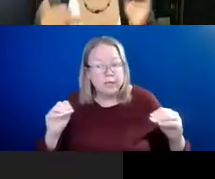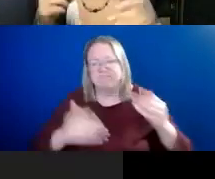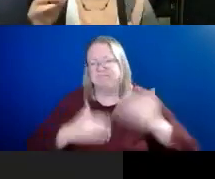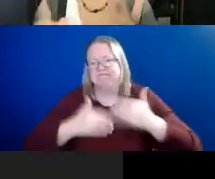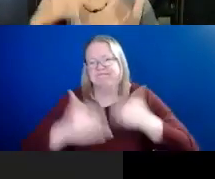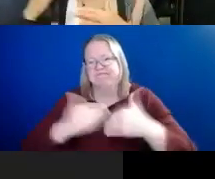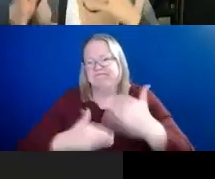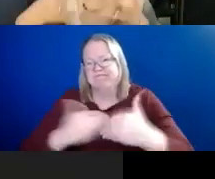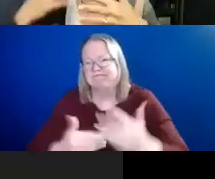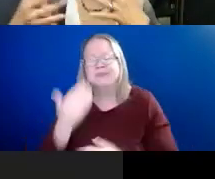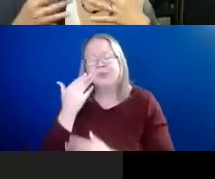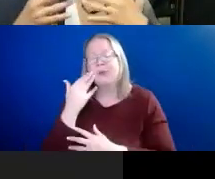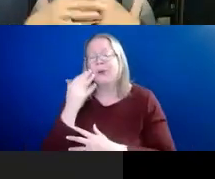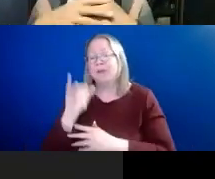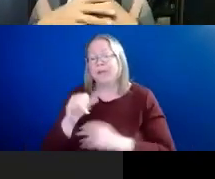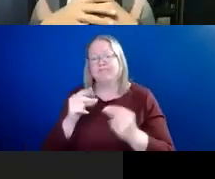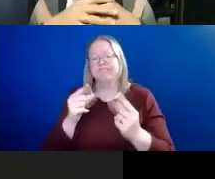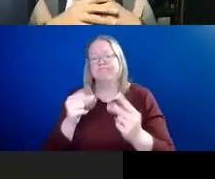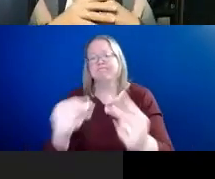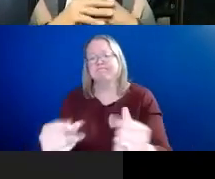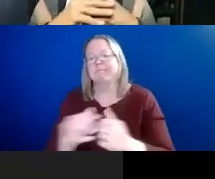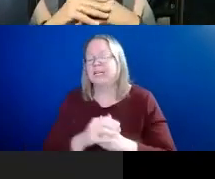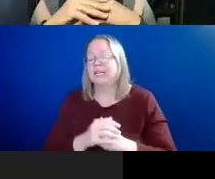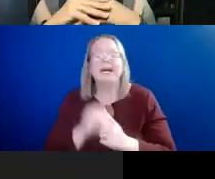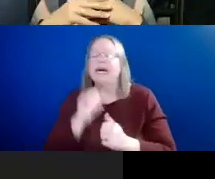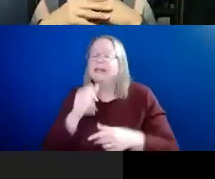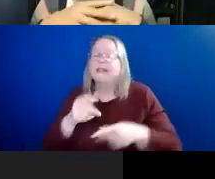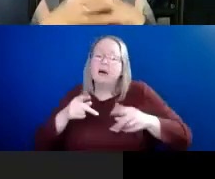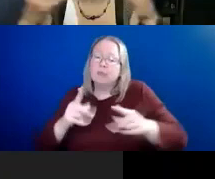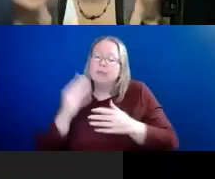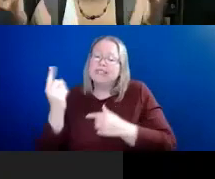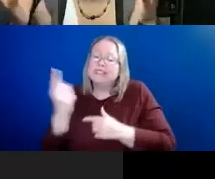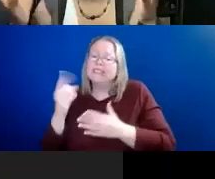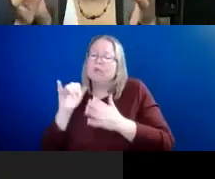13:23:41 That sort of quick speed does not allow some with some disabilities